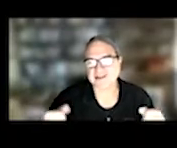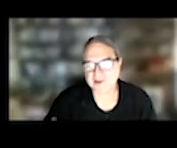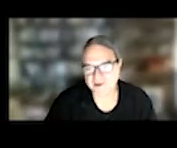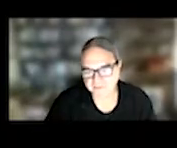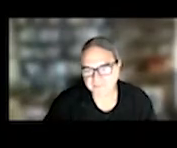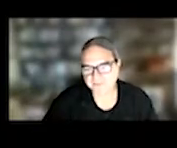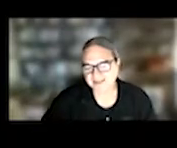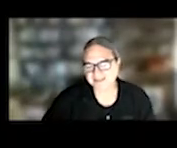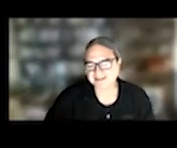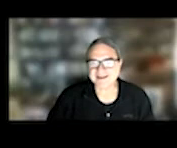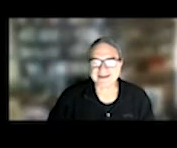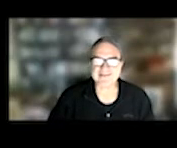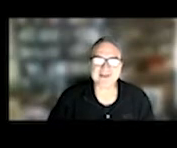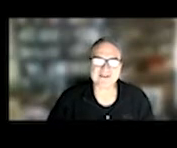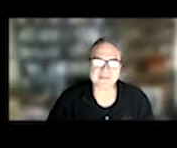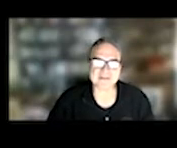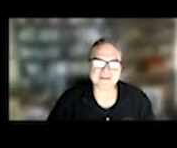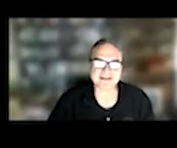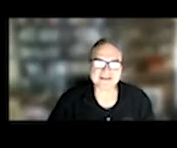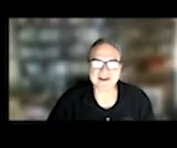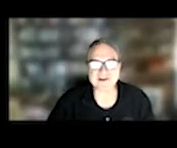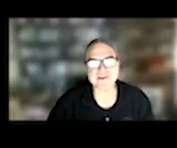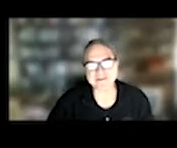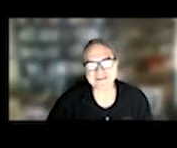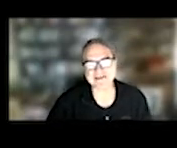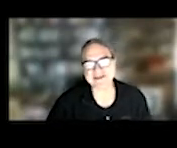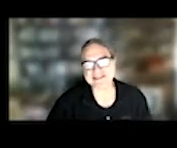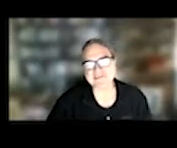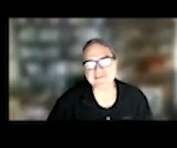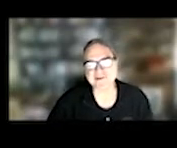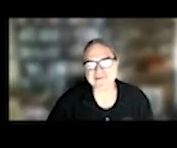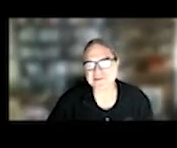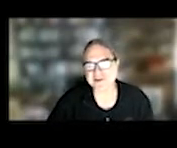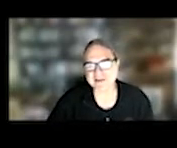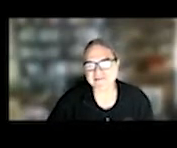right term and I've heard a lot of people arguing about that because they prefer the term Native